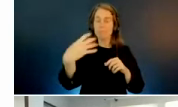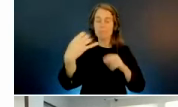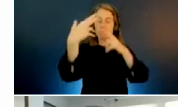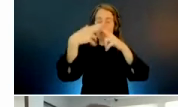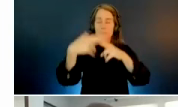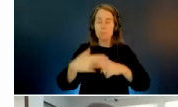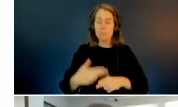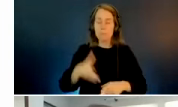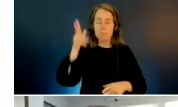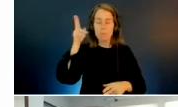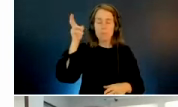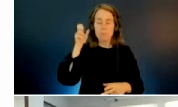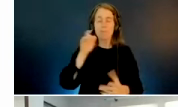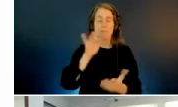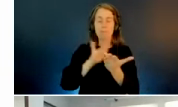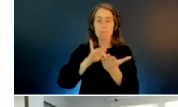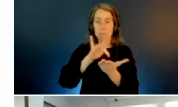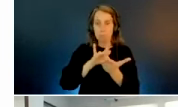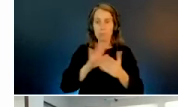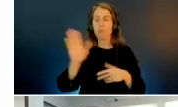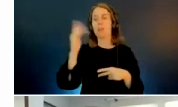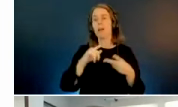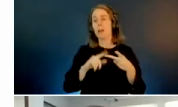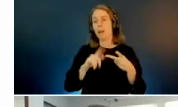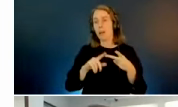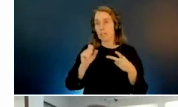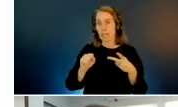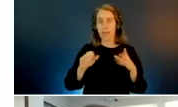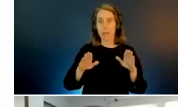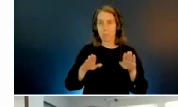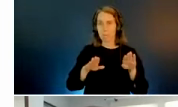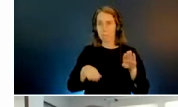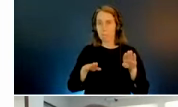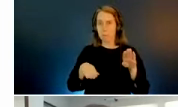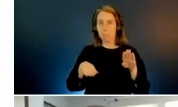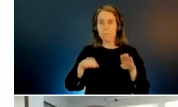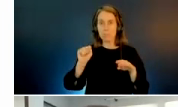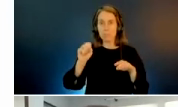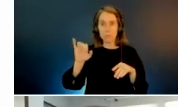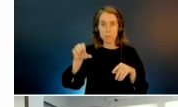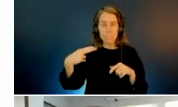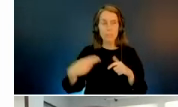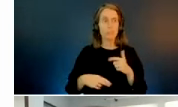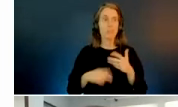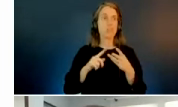there's an input for a sip and puff switch there's a braille embossed controller um you